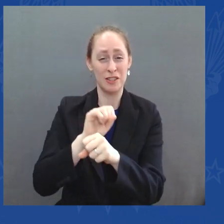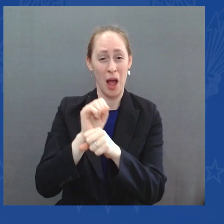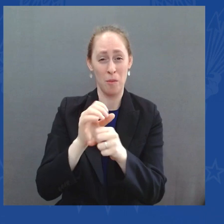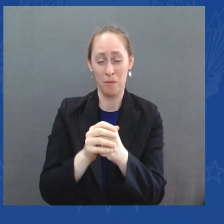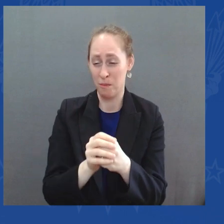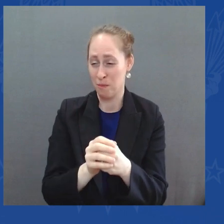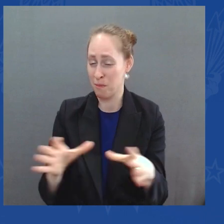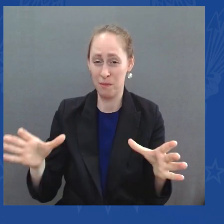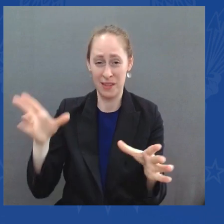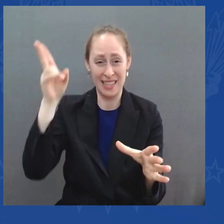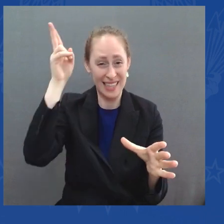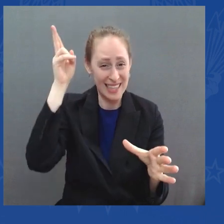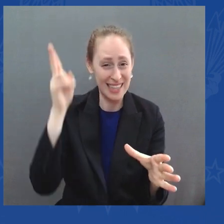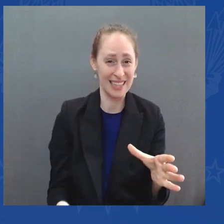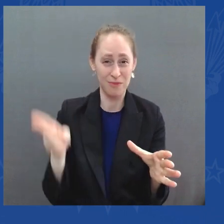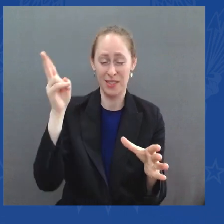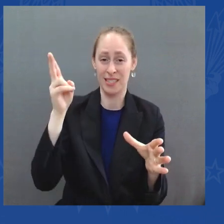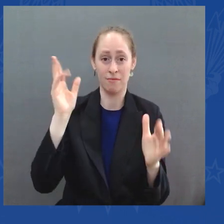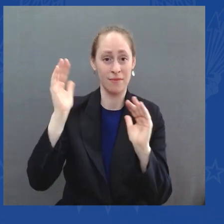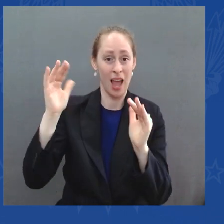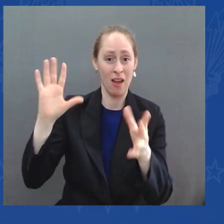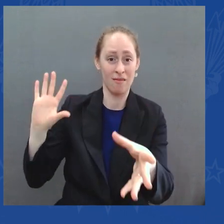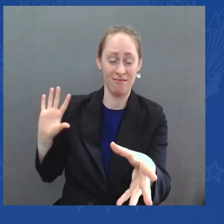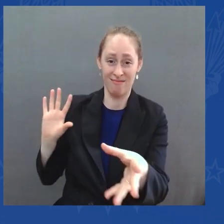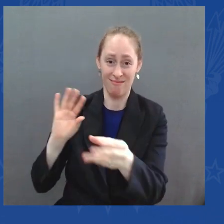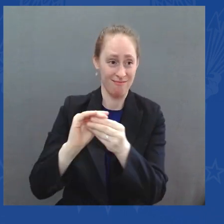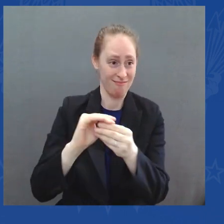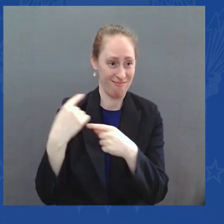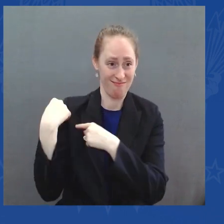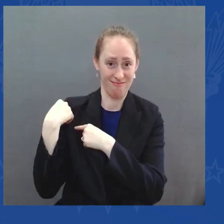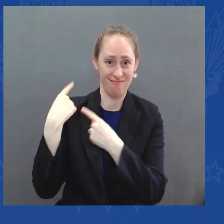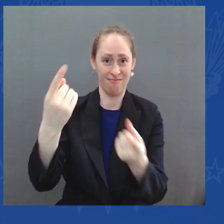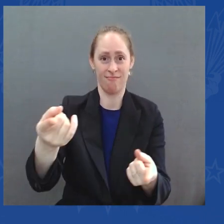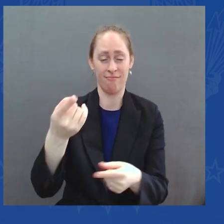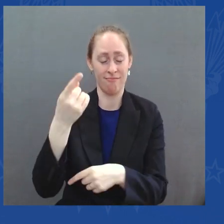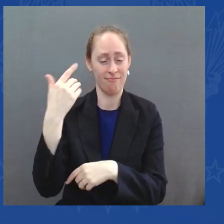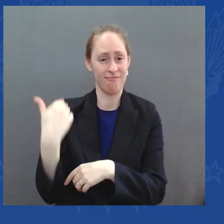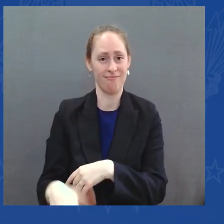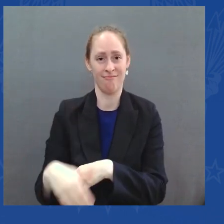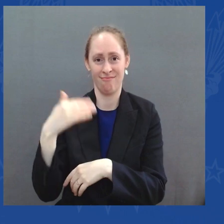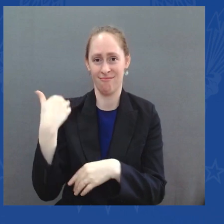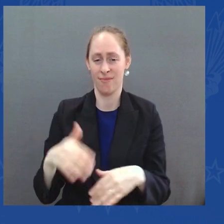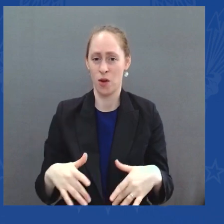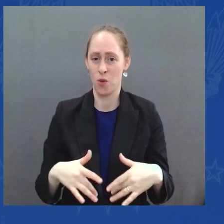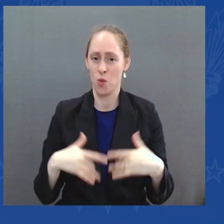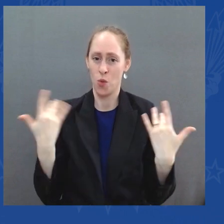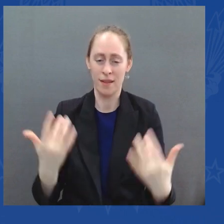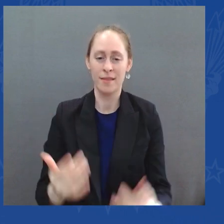Unemployment is at 3.6 percent, down from 6.4 when we took office. The fastest decline in unemployment